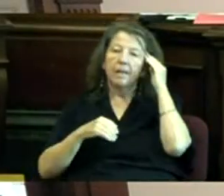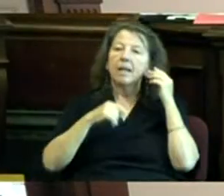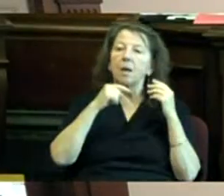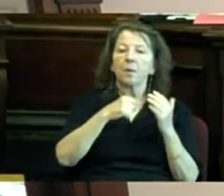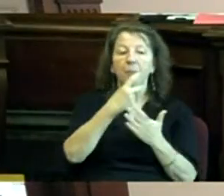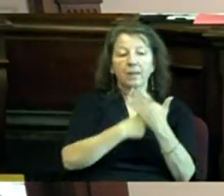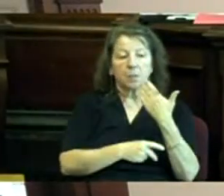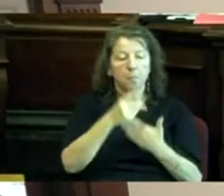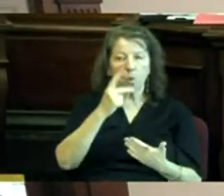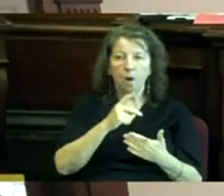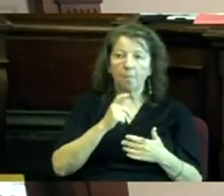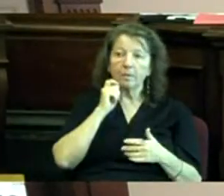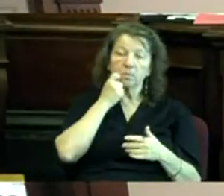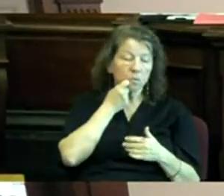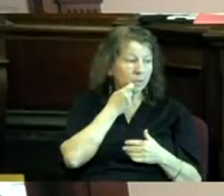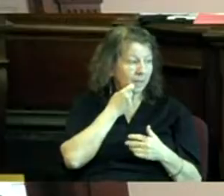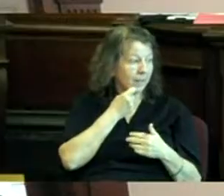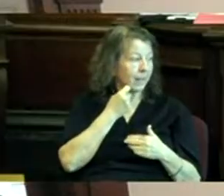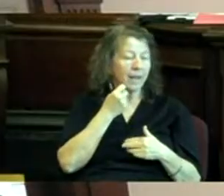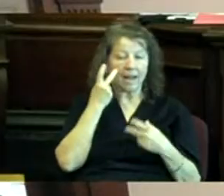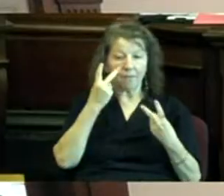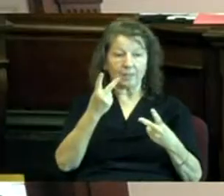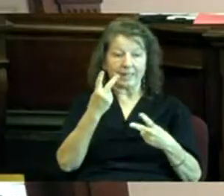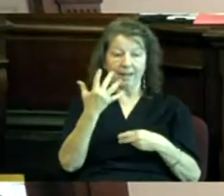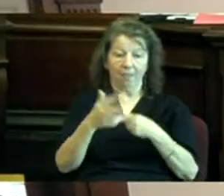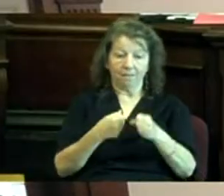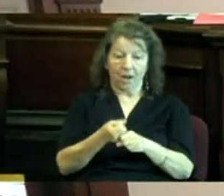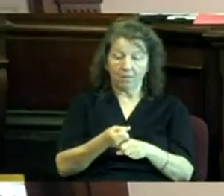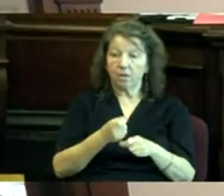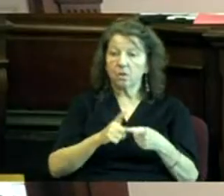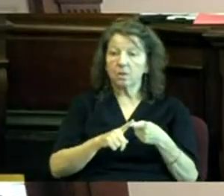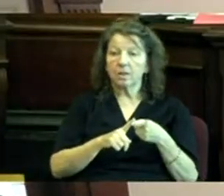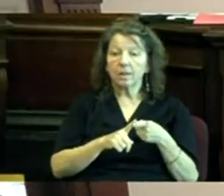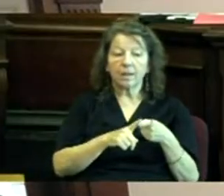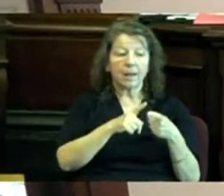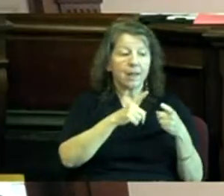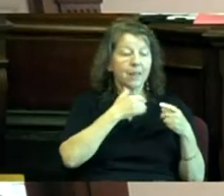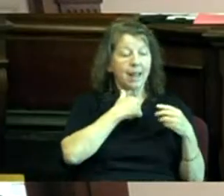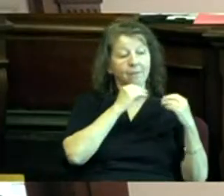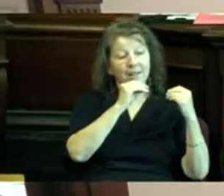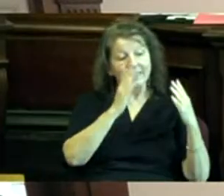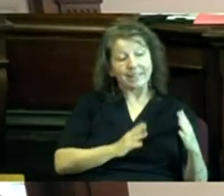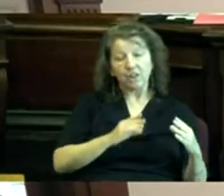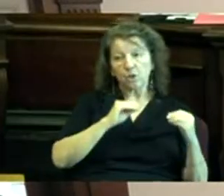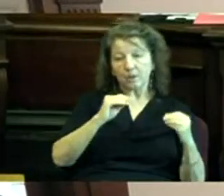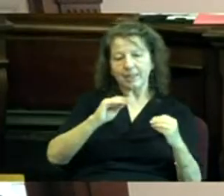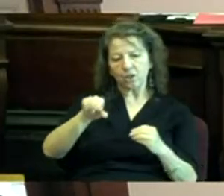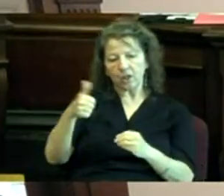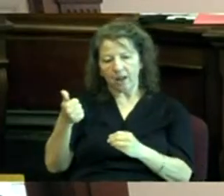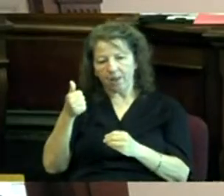to teach to another child. And what's innovative about this program? It's been running in